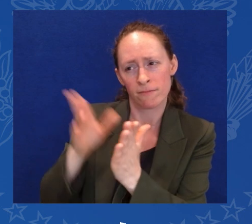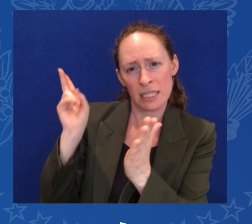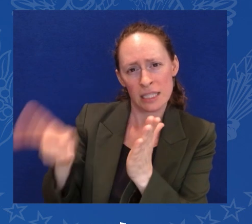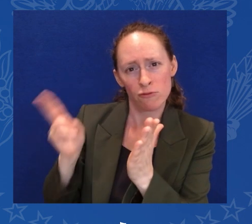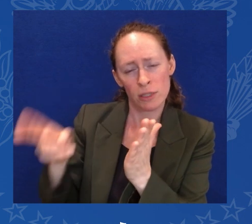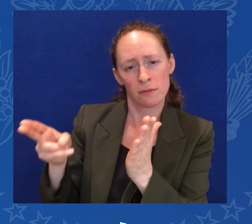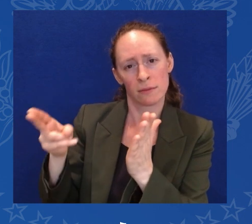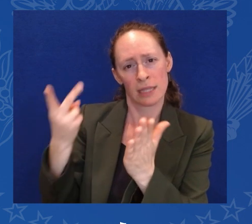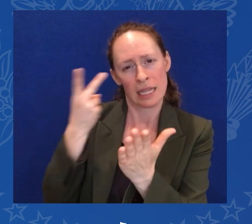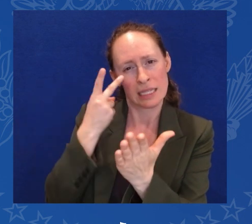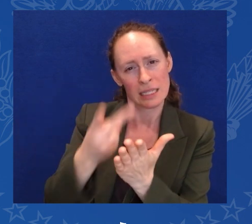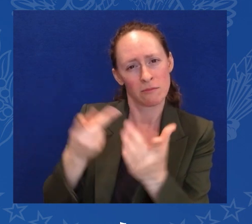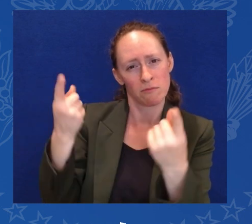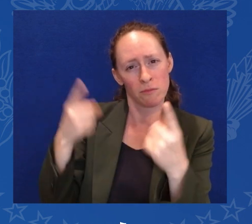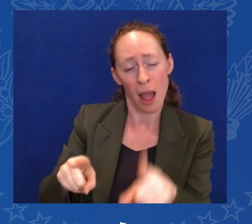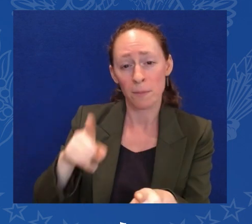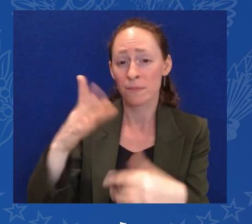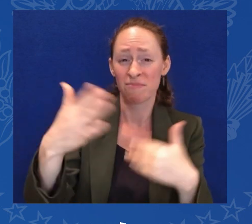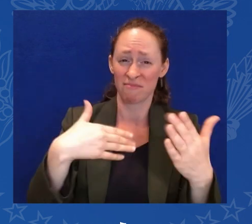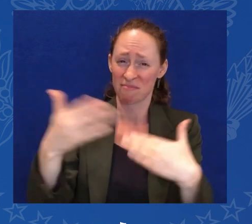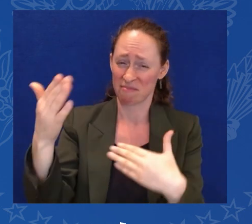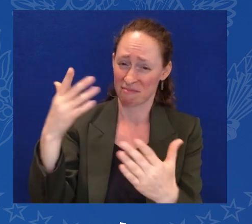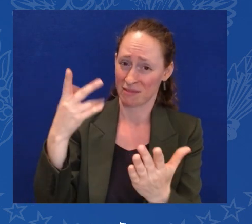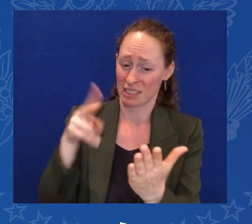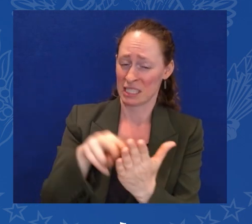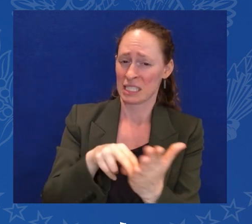Today, there are those in our nation who would prefer to erase